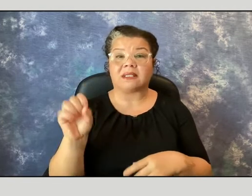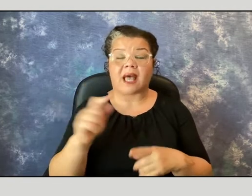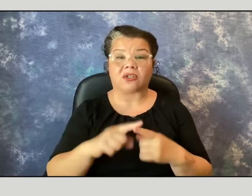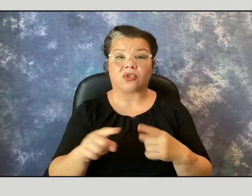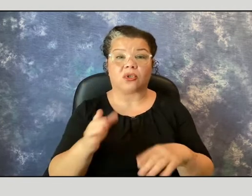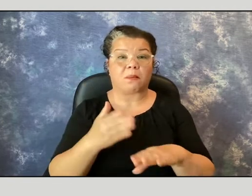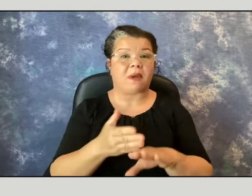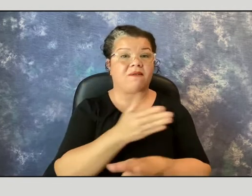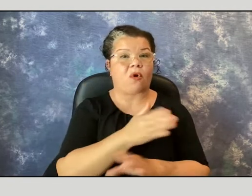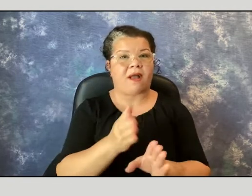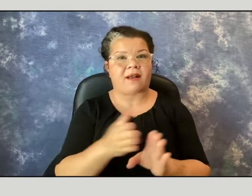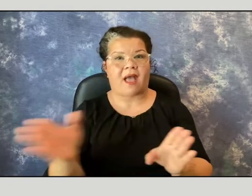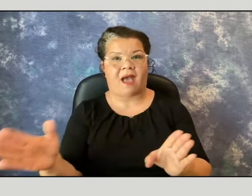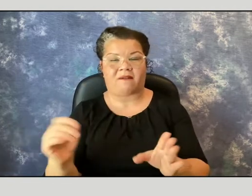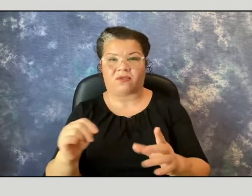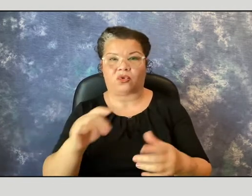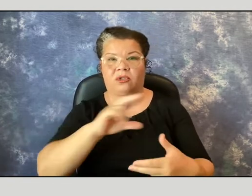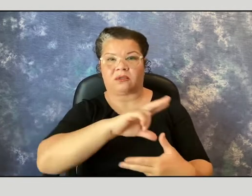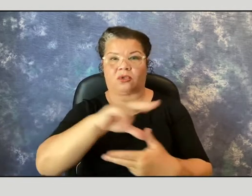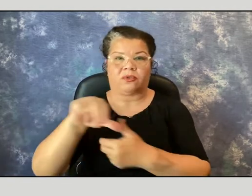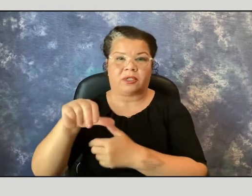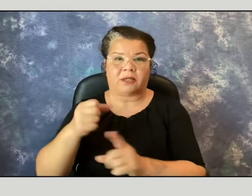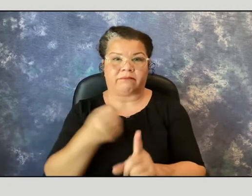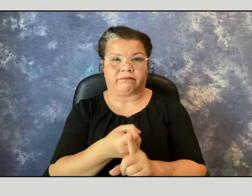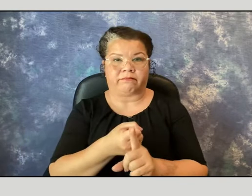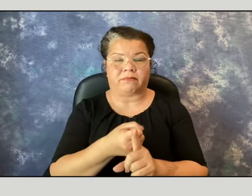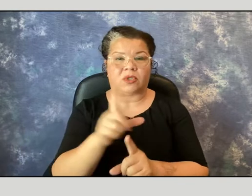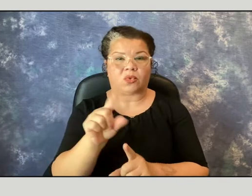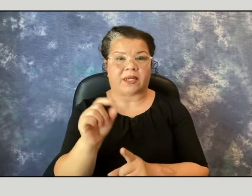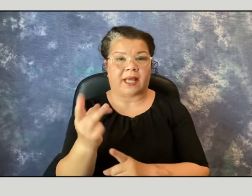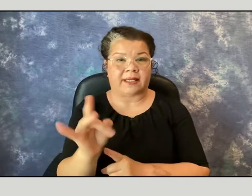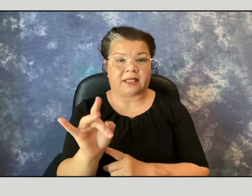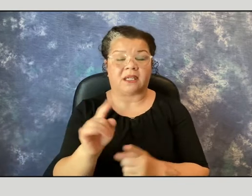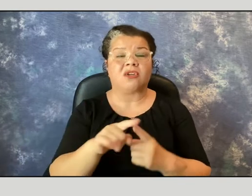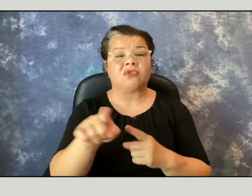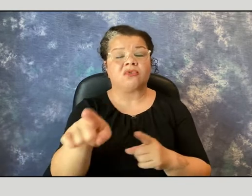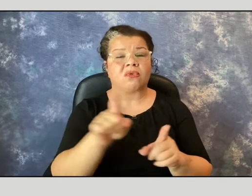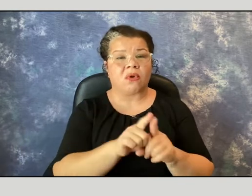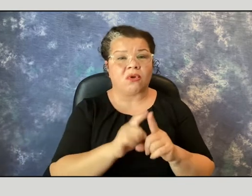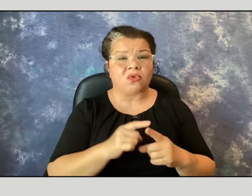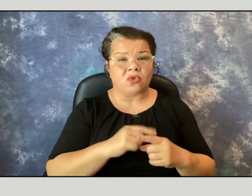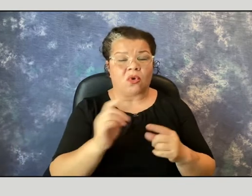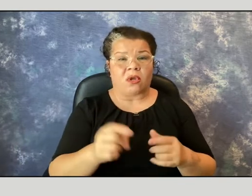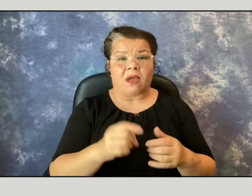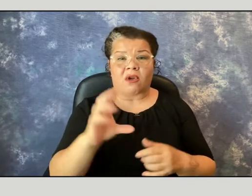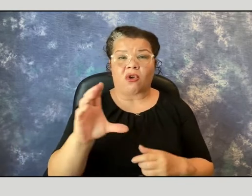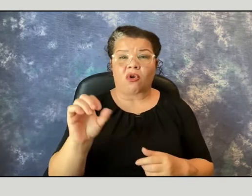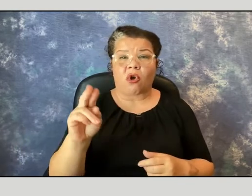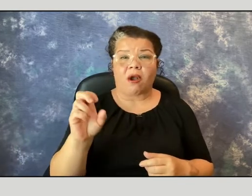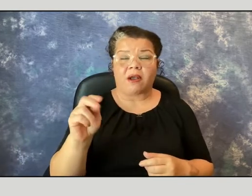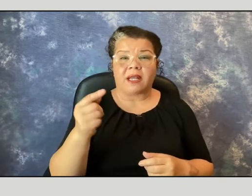Her current book project, for which she was named a 2018 Carnegie Fellow, examines the politics of recovery in Puerto Rico